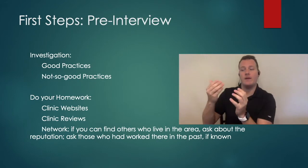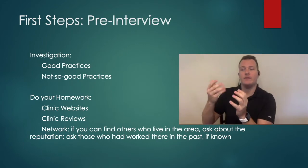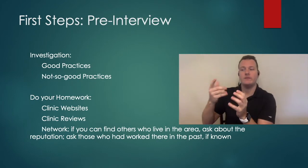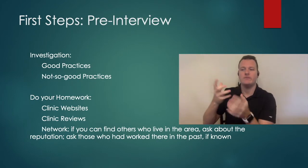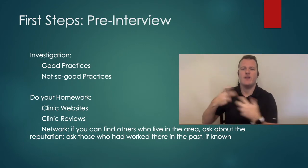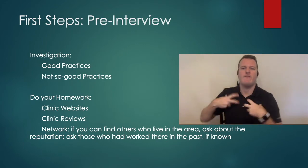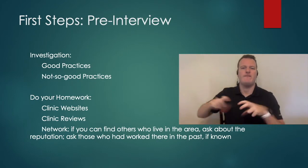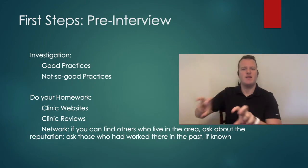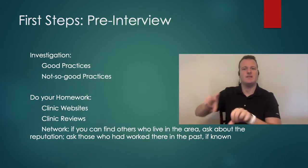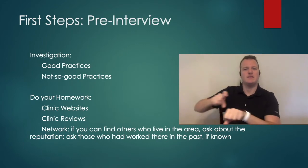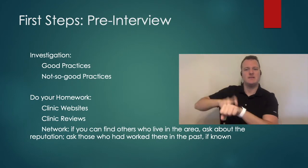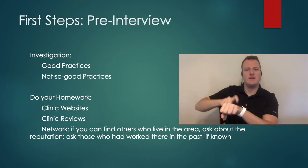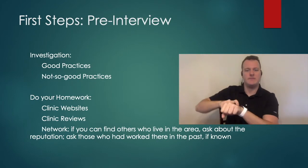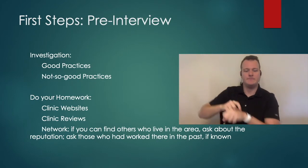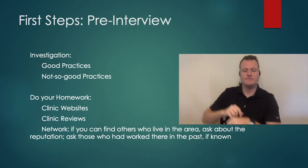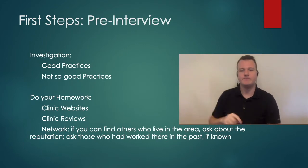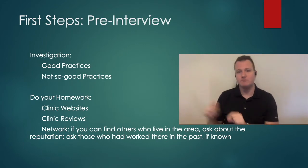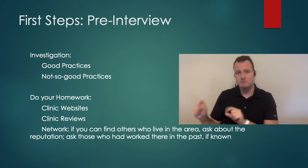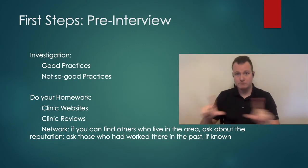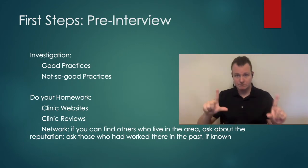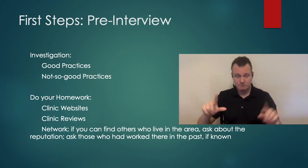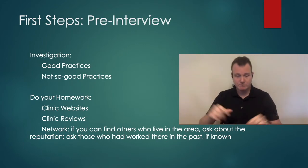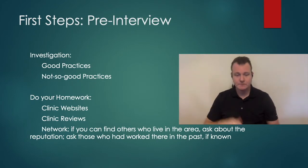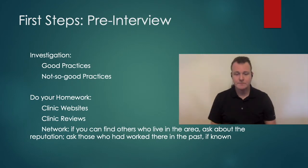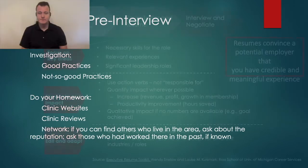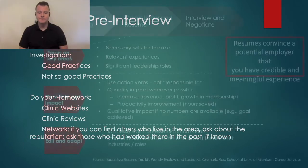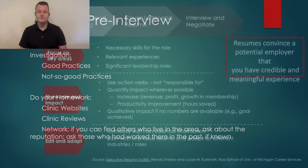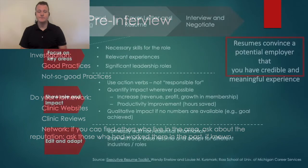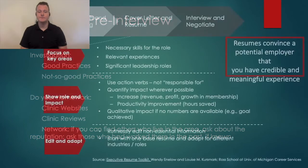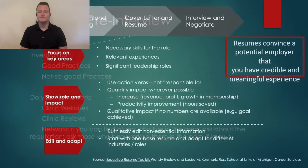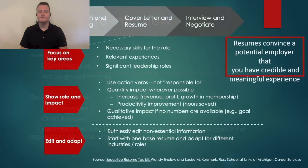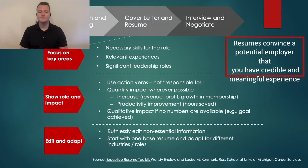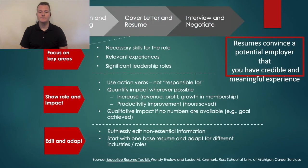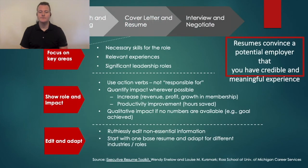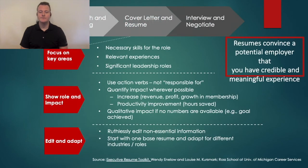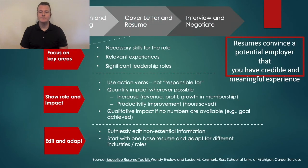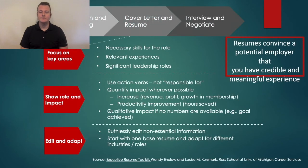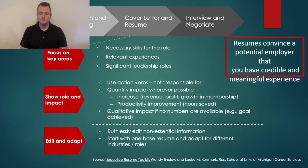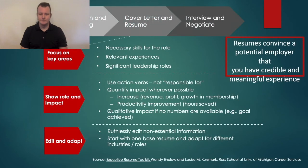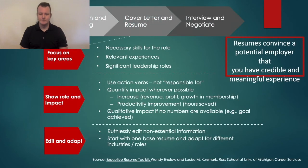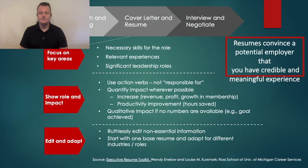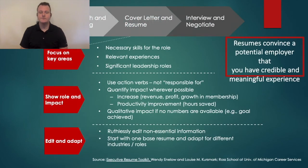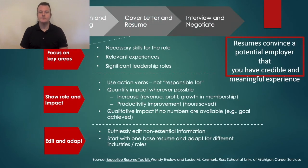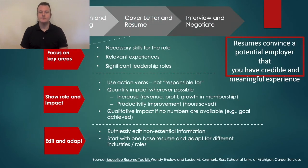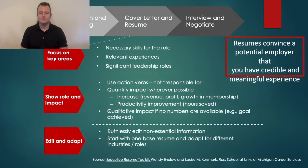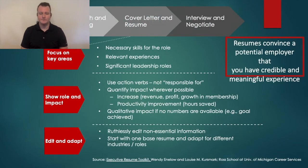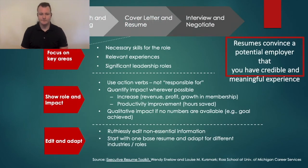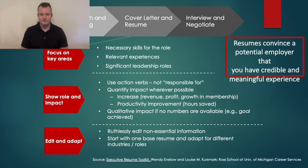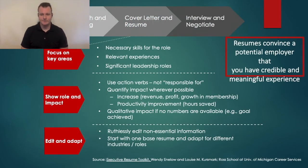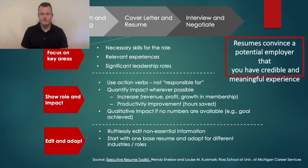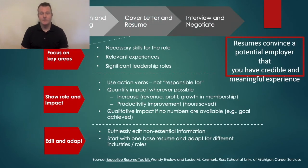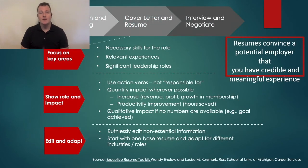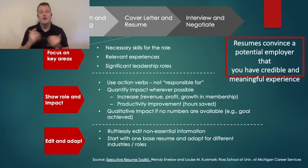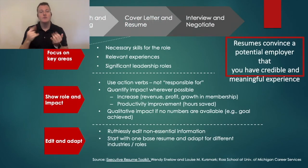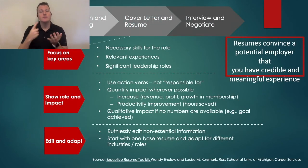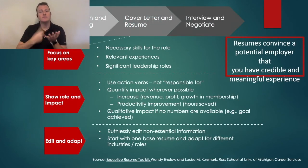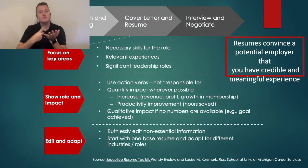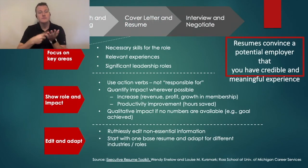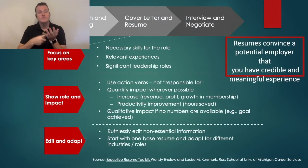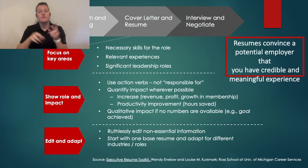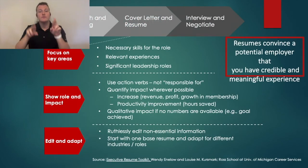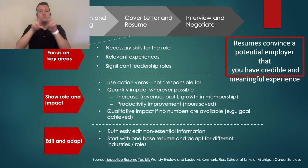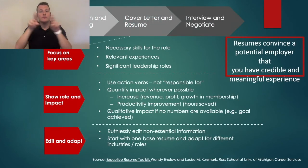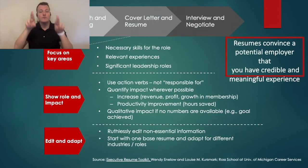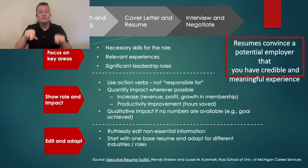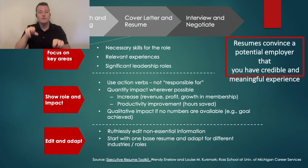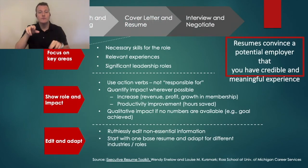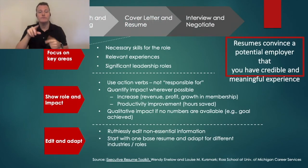practice. Next slide please. So next we'll cover resumes and cover